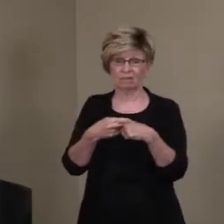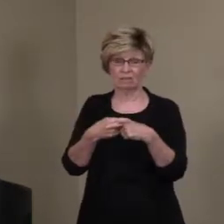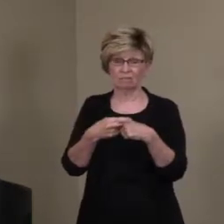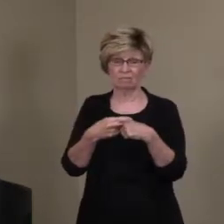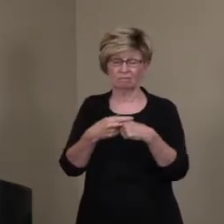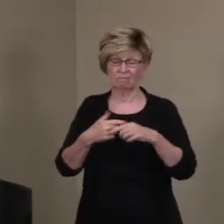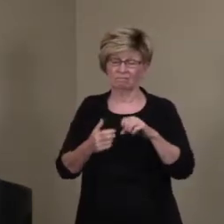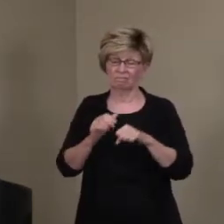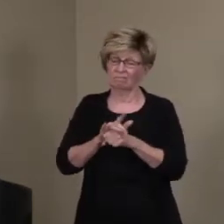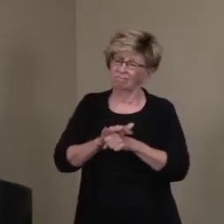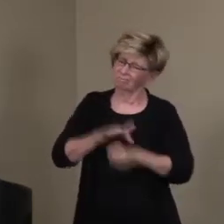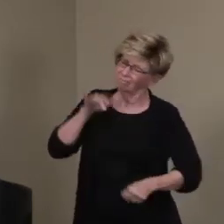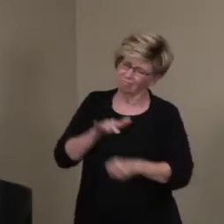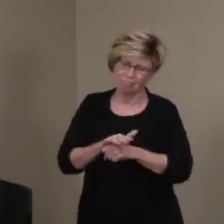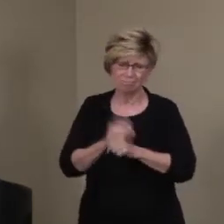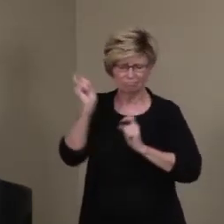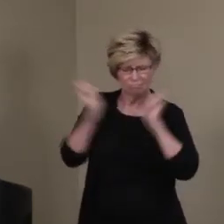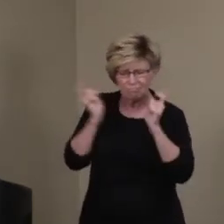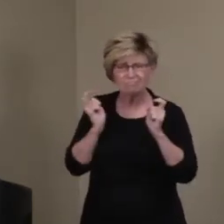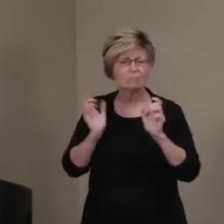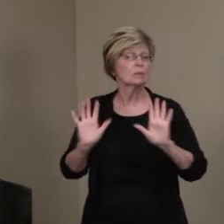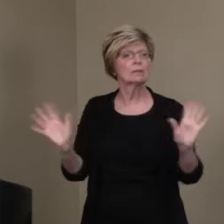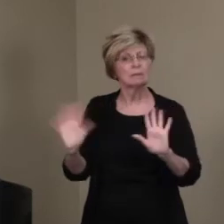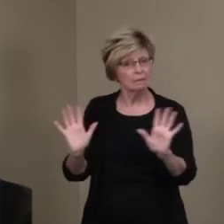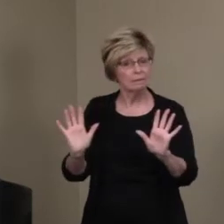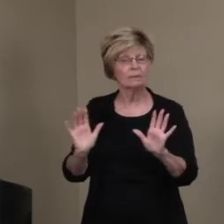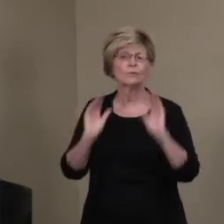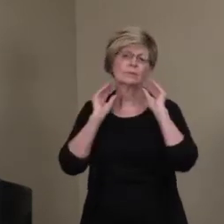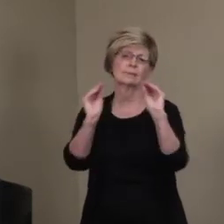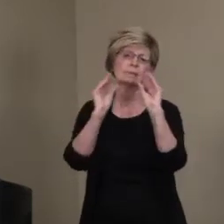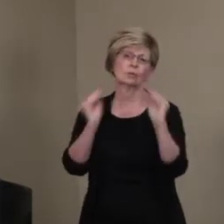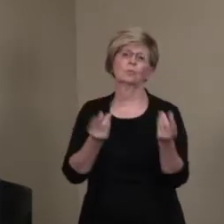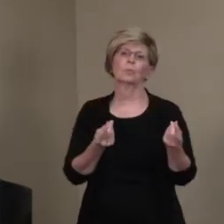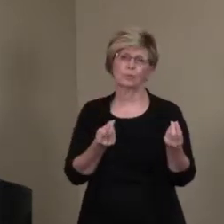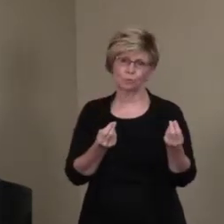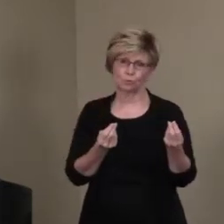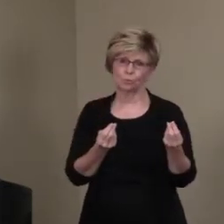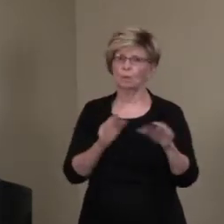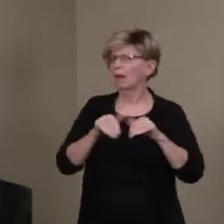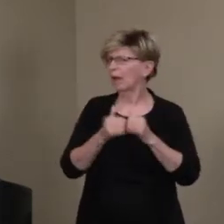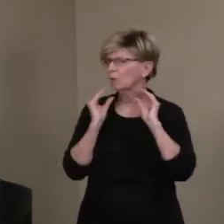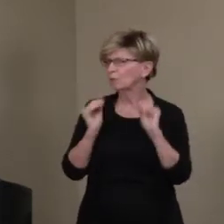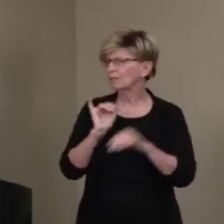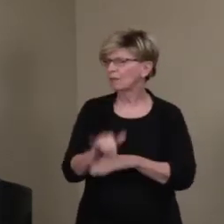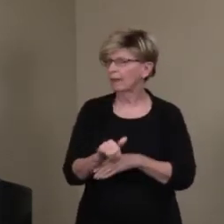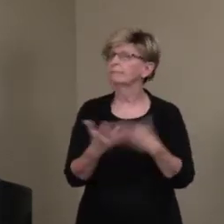happens when there's a conflict and you lose your temper your temper what to do